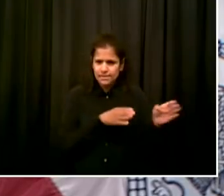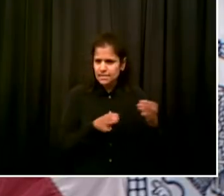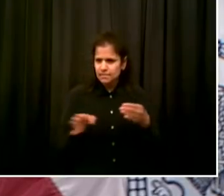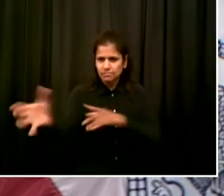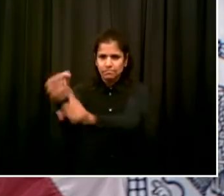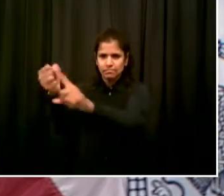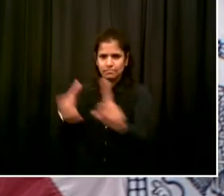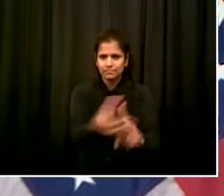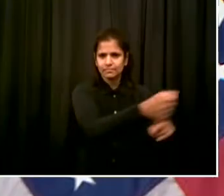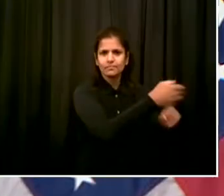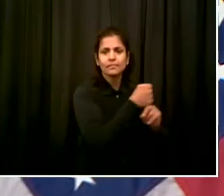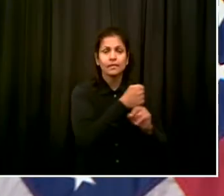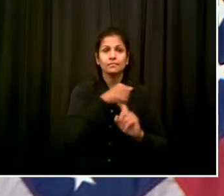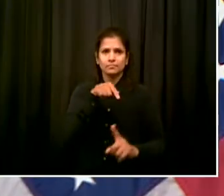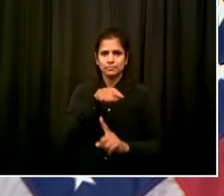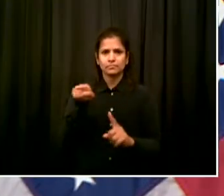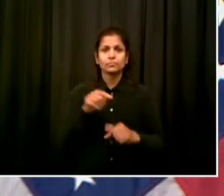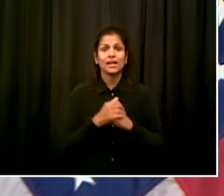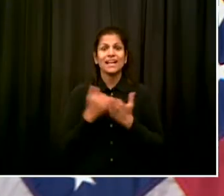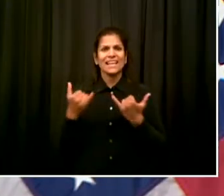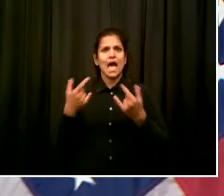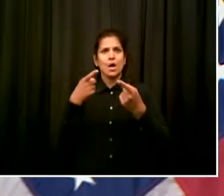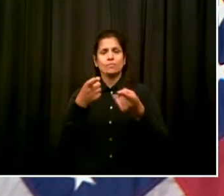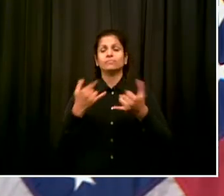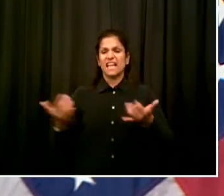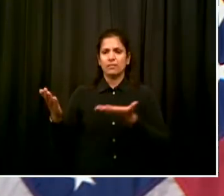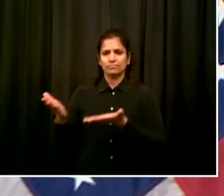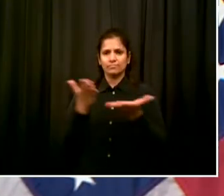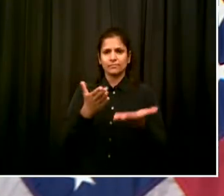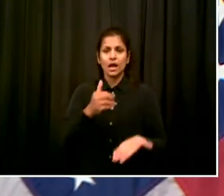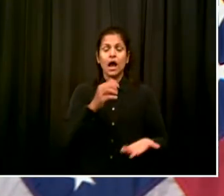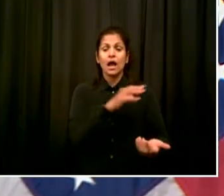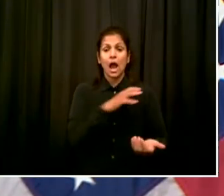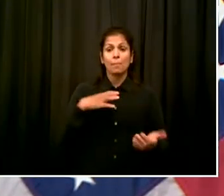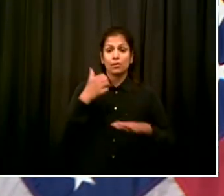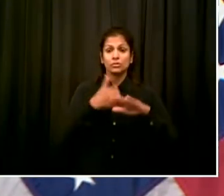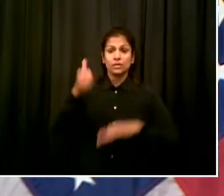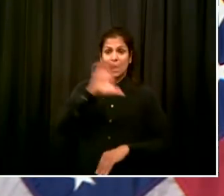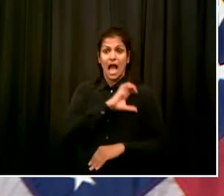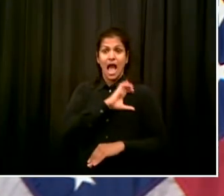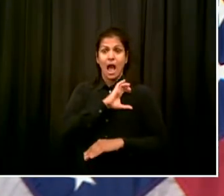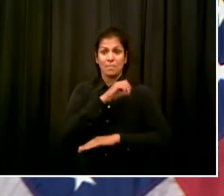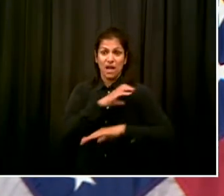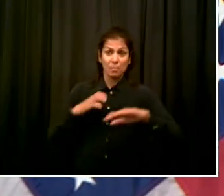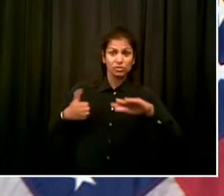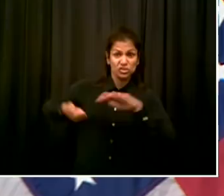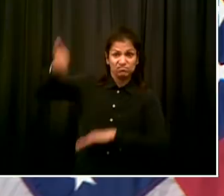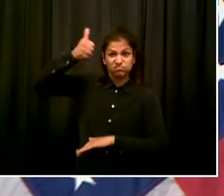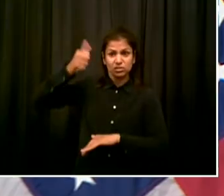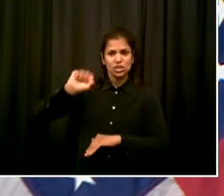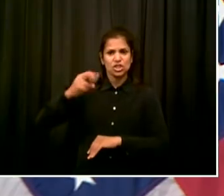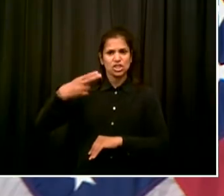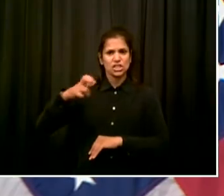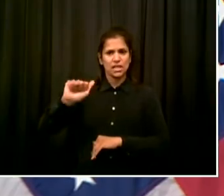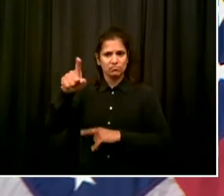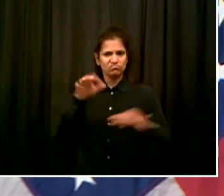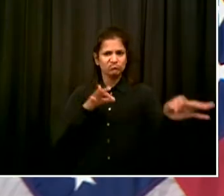HAVEN'T HEARD ANYONE SYSTEMATICALL Y M OR TEHINK ABOUT A CHALLENGE AND FIGURE OUT ALL THE TOOLS AND CREATIVE APPROACHES, I HAVE NEVER SEEN